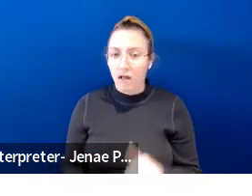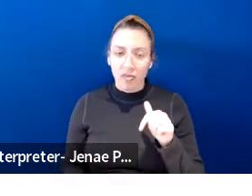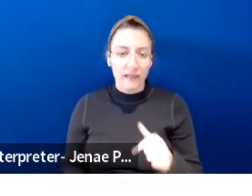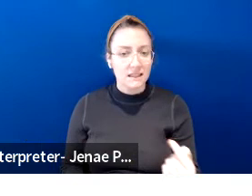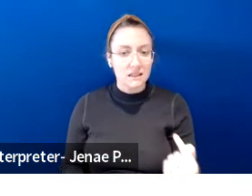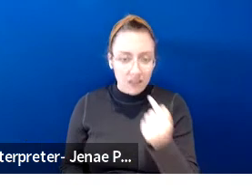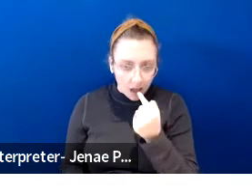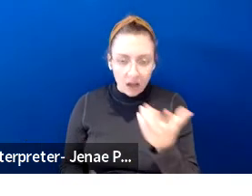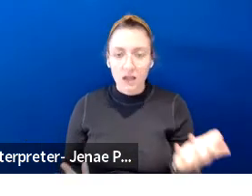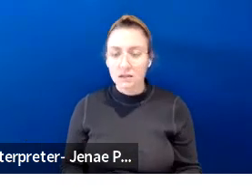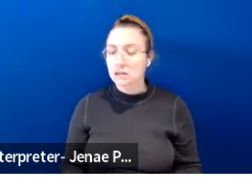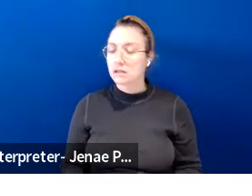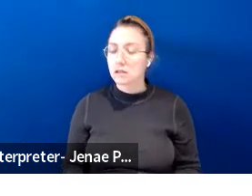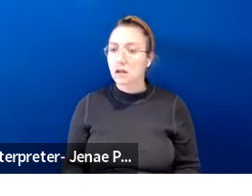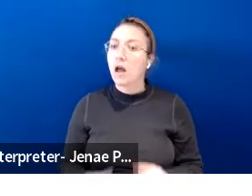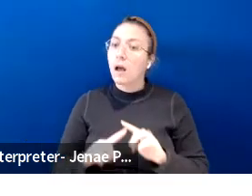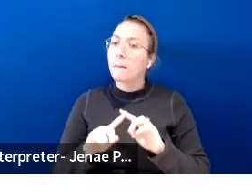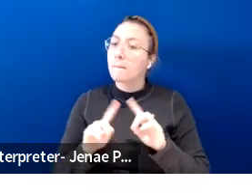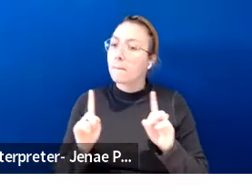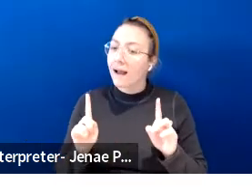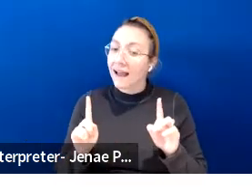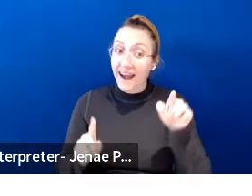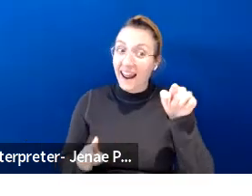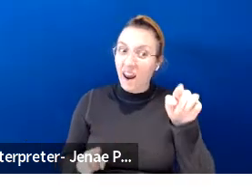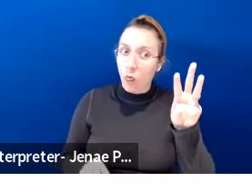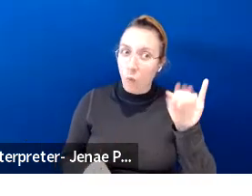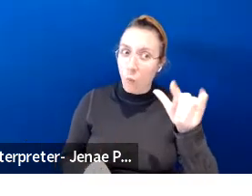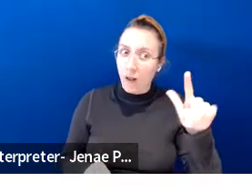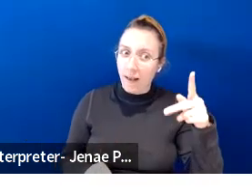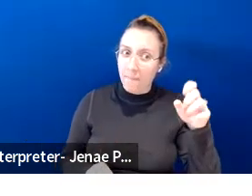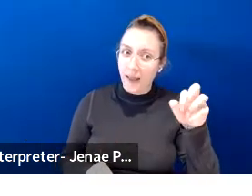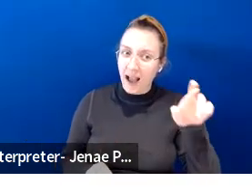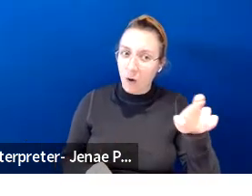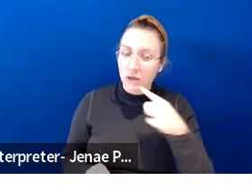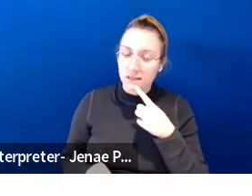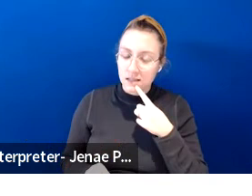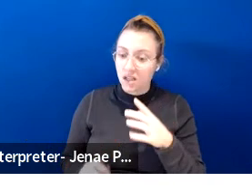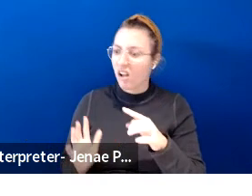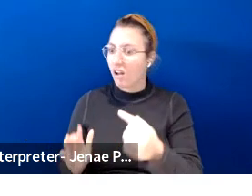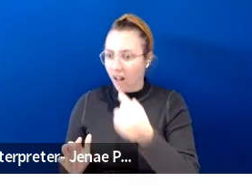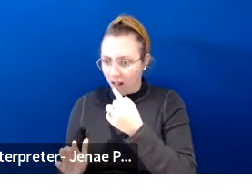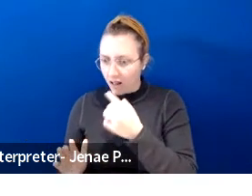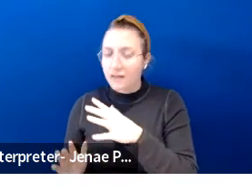but the part, the willpower part of that is and I'm going to keep going anyways,